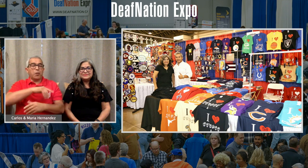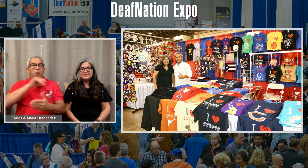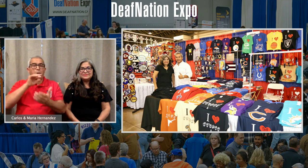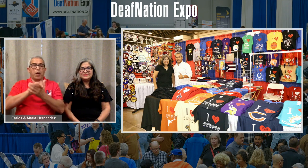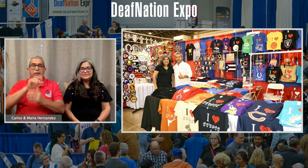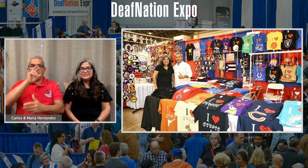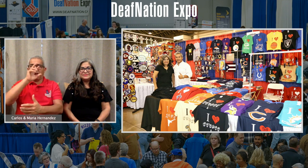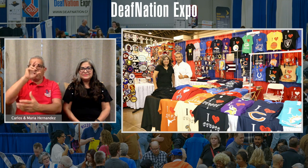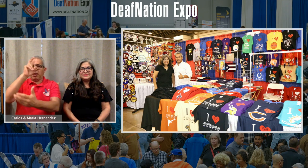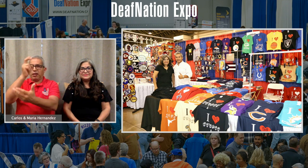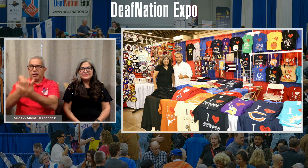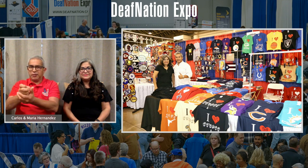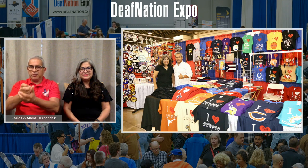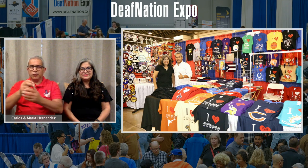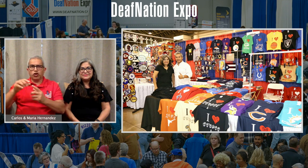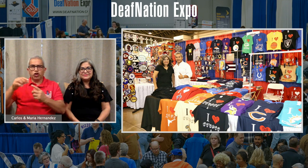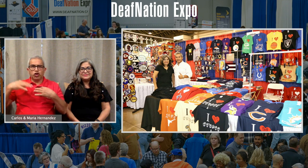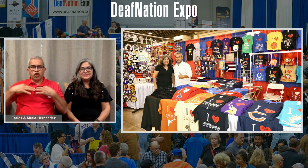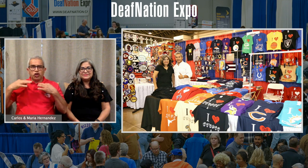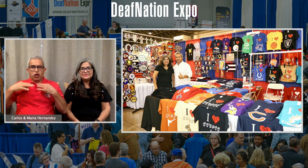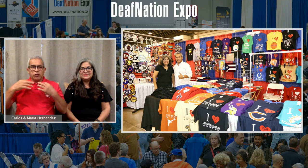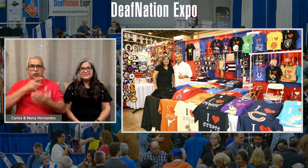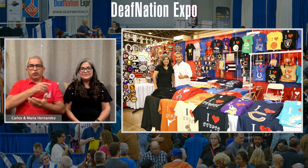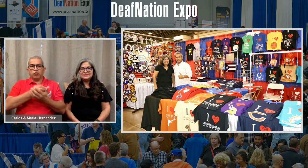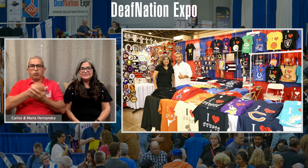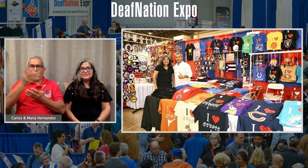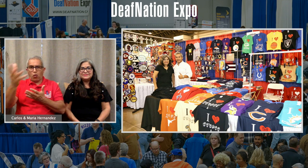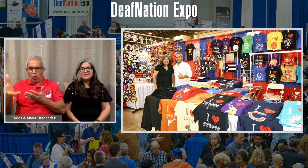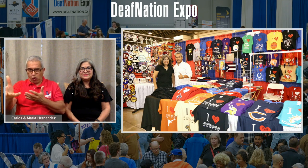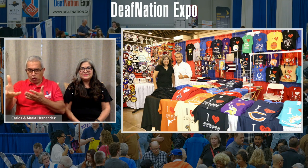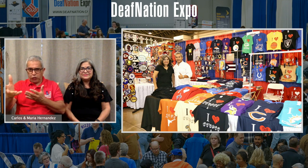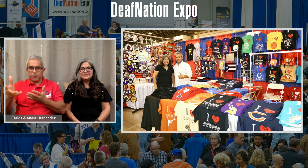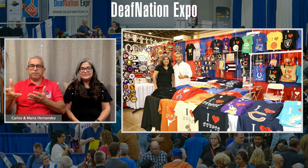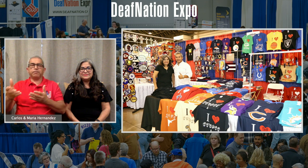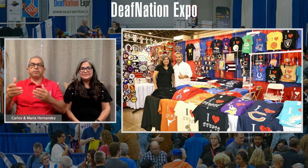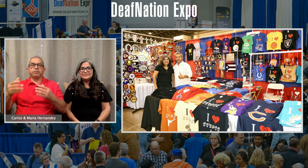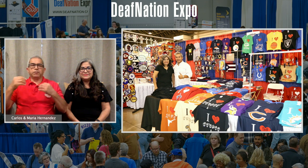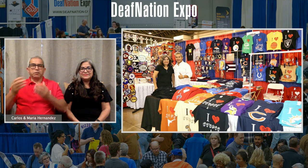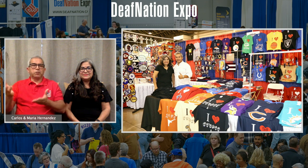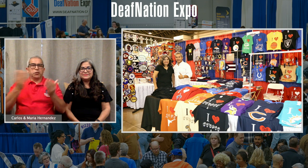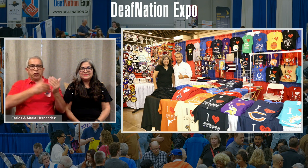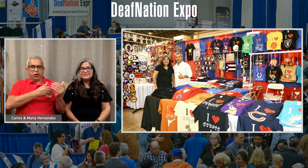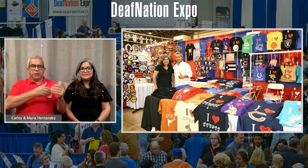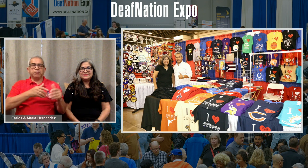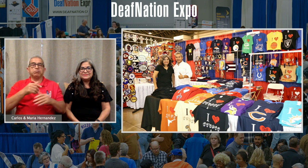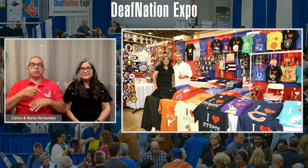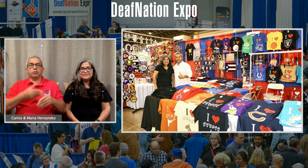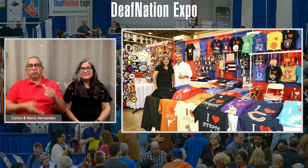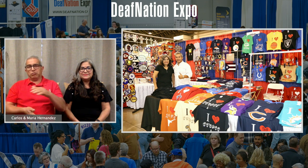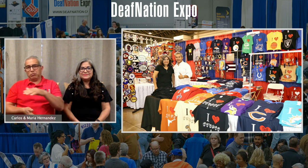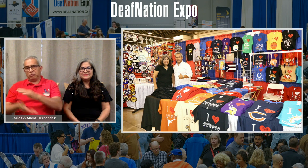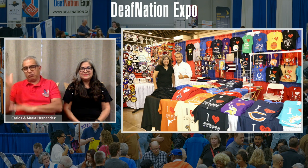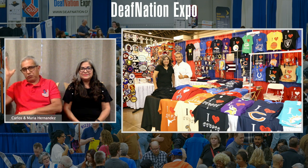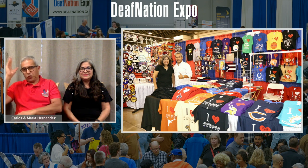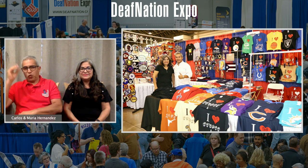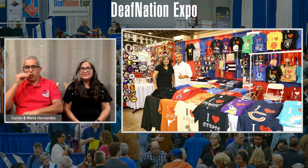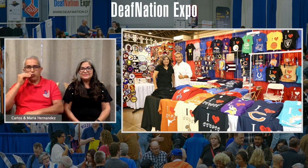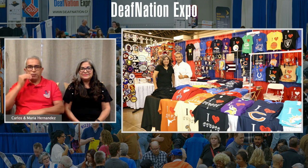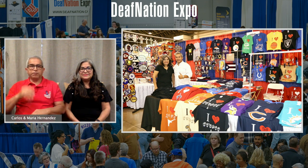My wife fell in love with a shirt, and she bought it. We brought it with us and went home.